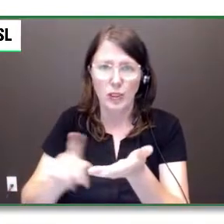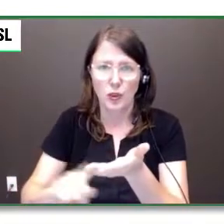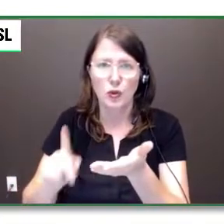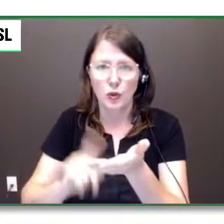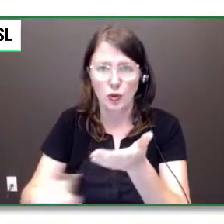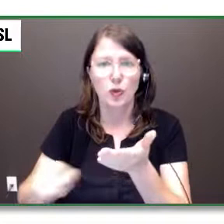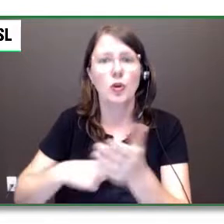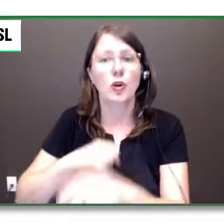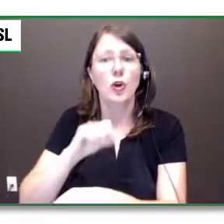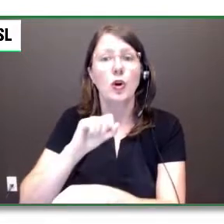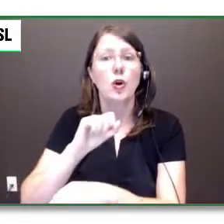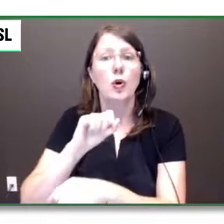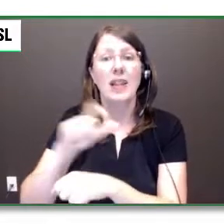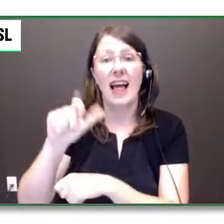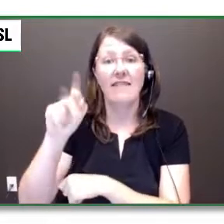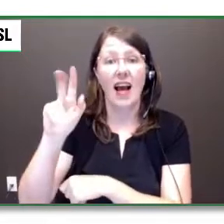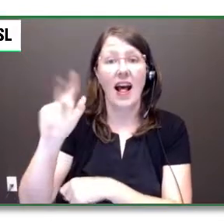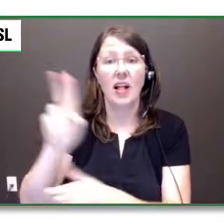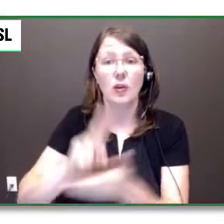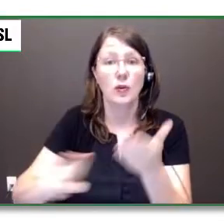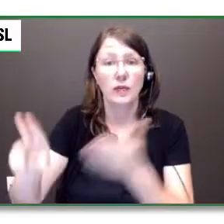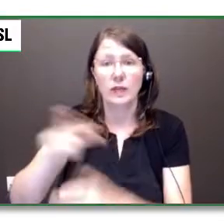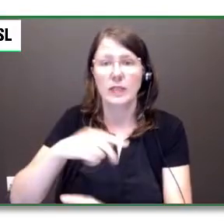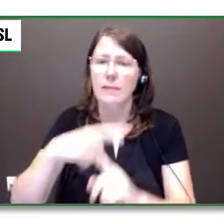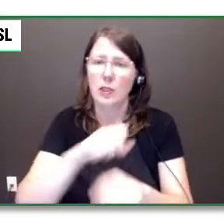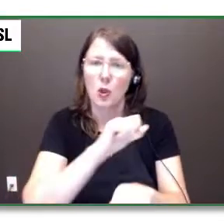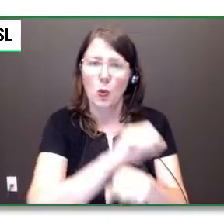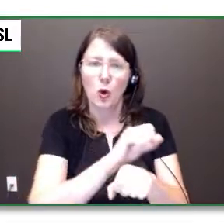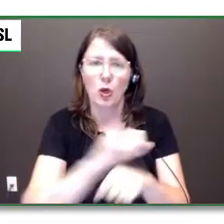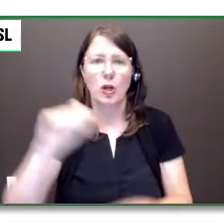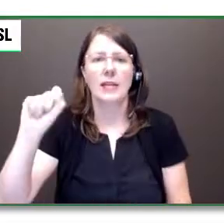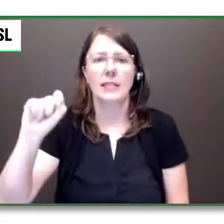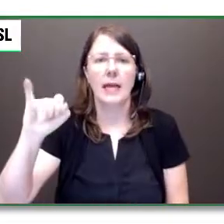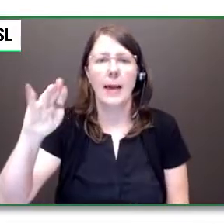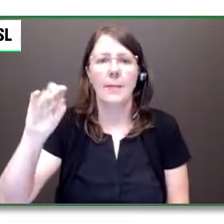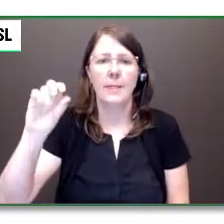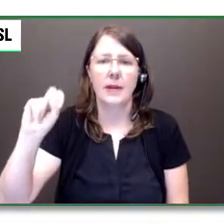University's gerontology Department. Mike has over 35 years of academic,